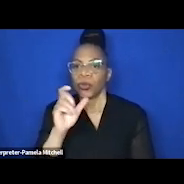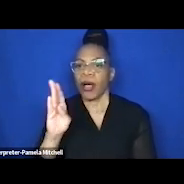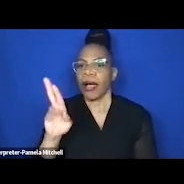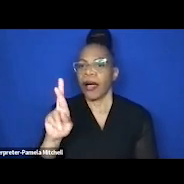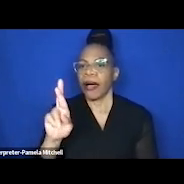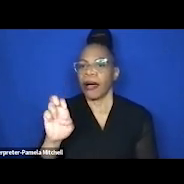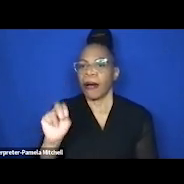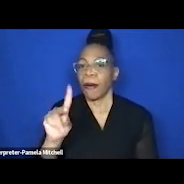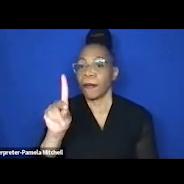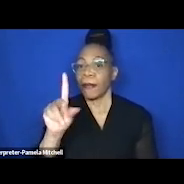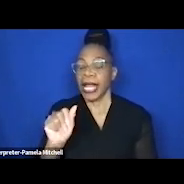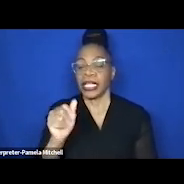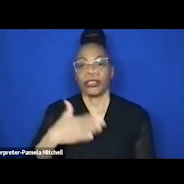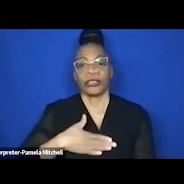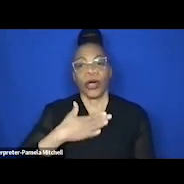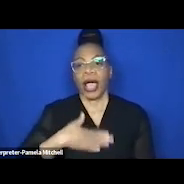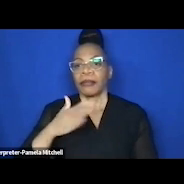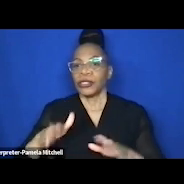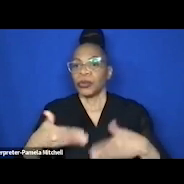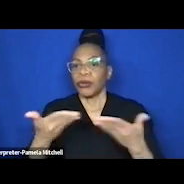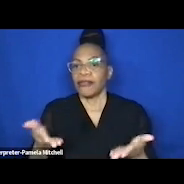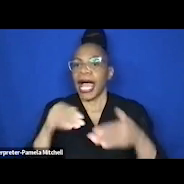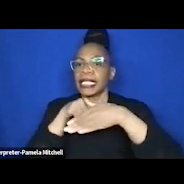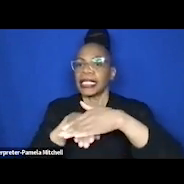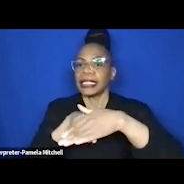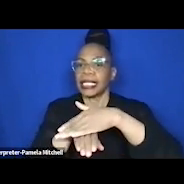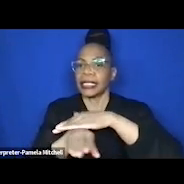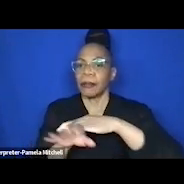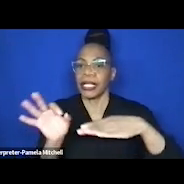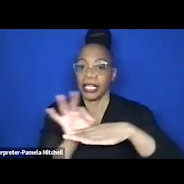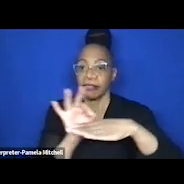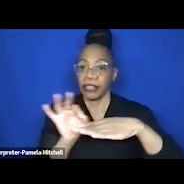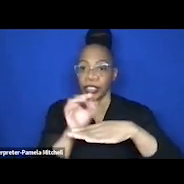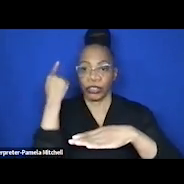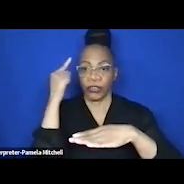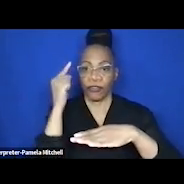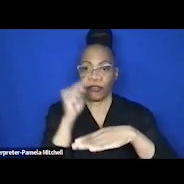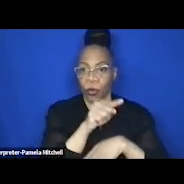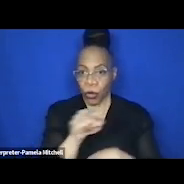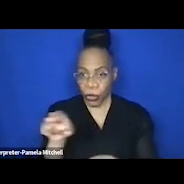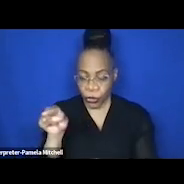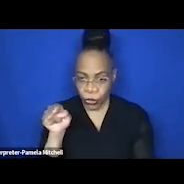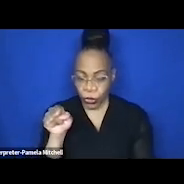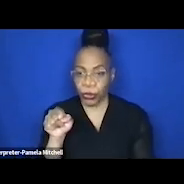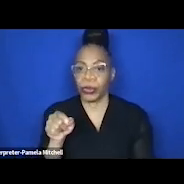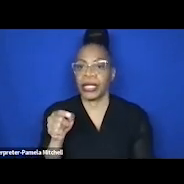that we can provide these accessibility features for you. So to view, click the live transcript,